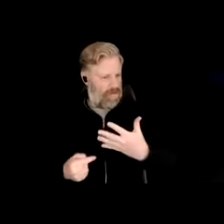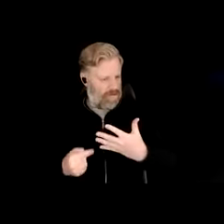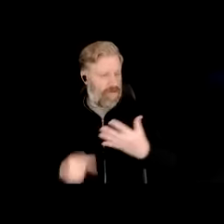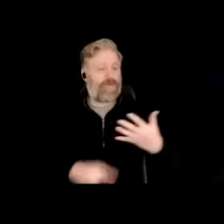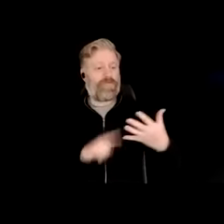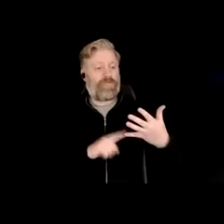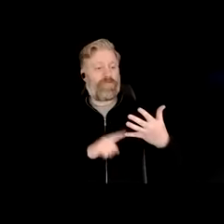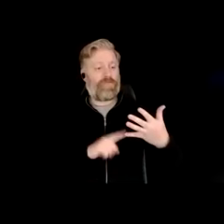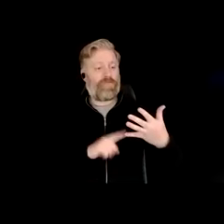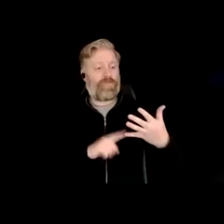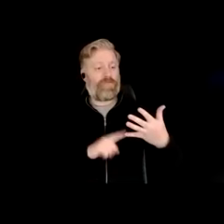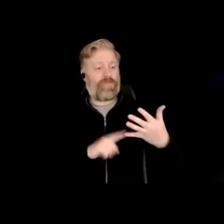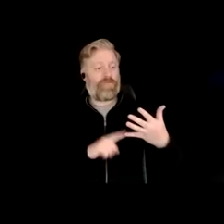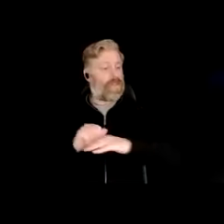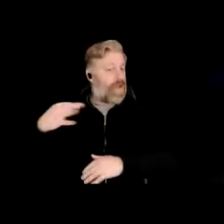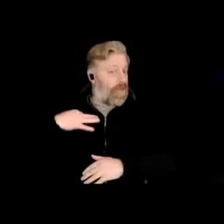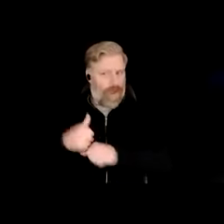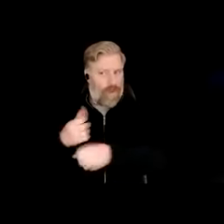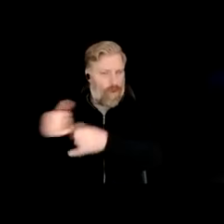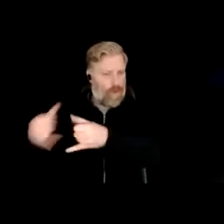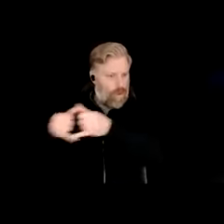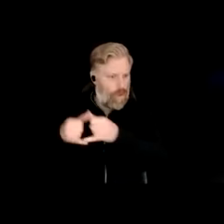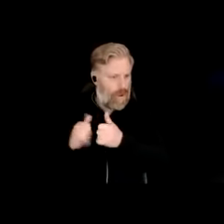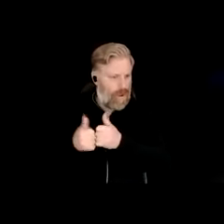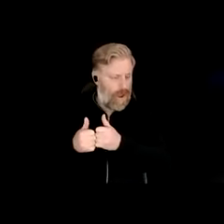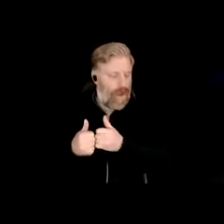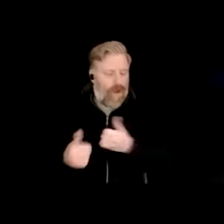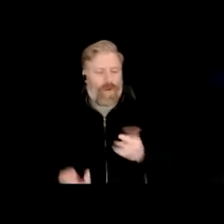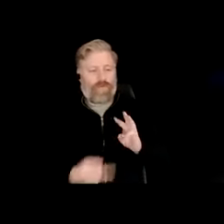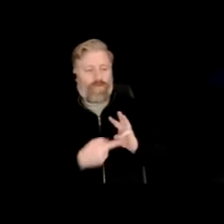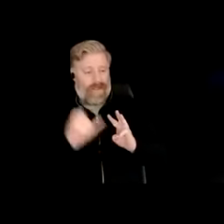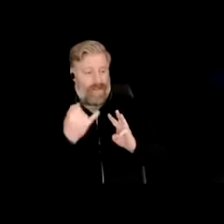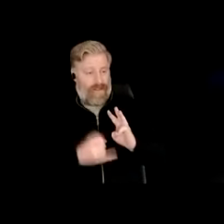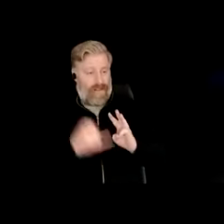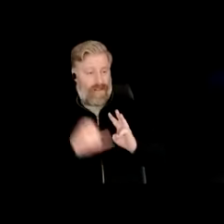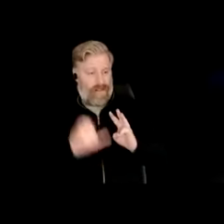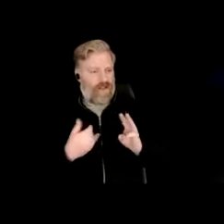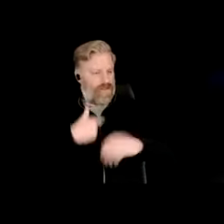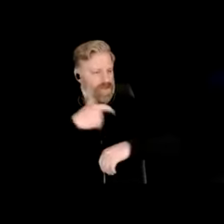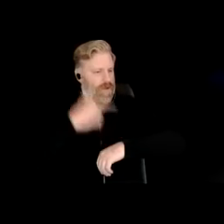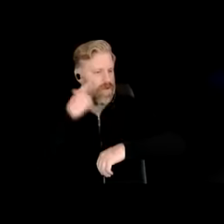And then I'll also have another space for us to ask any additional questions